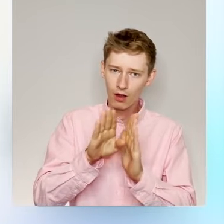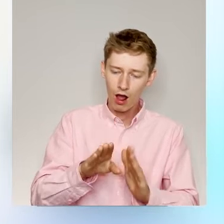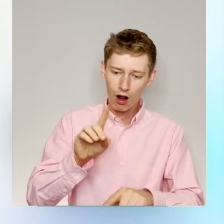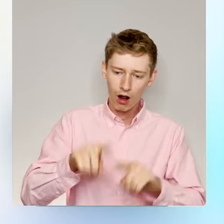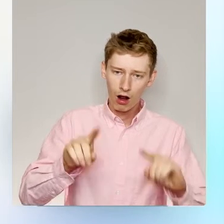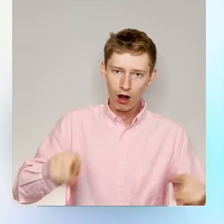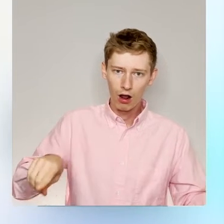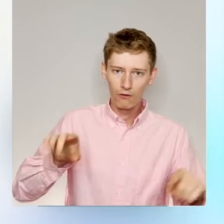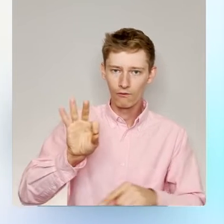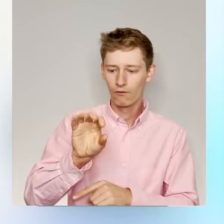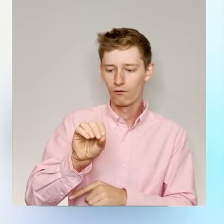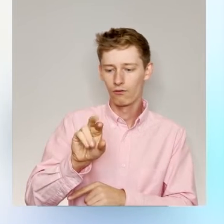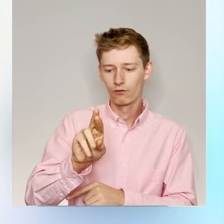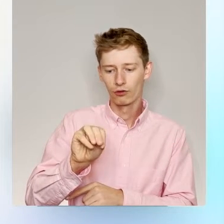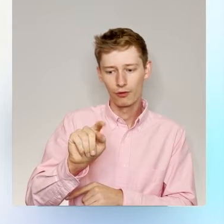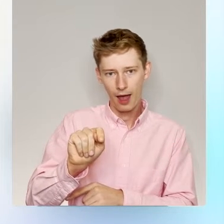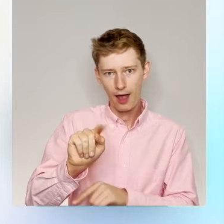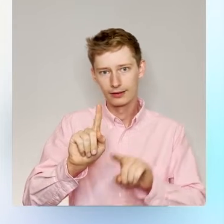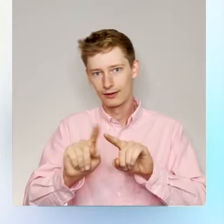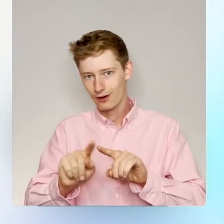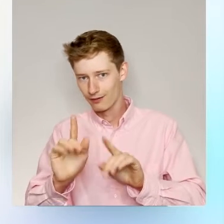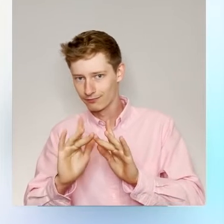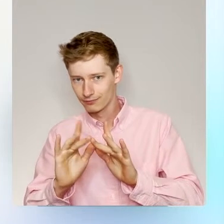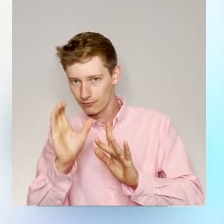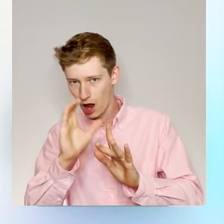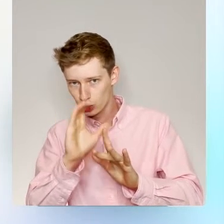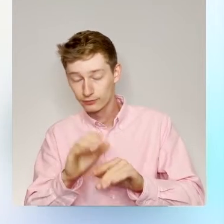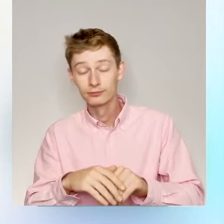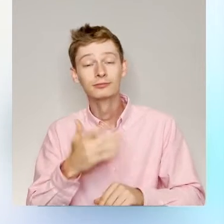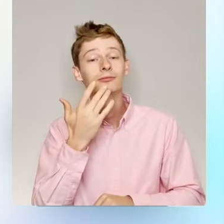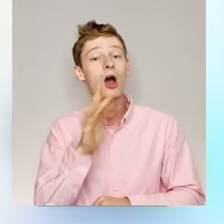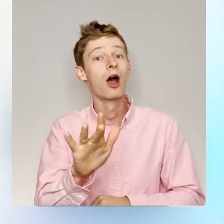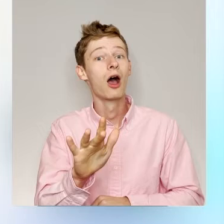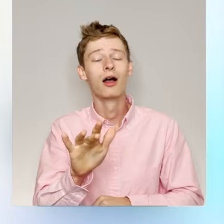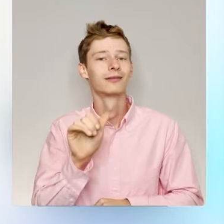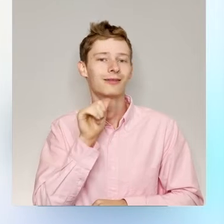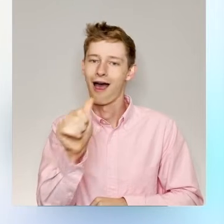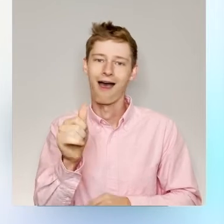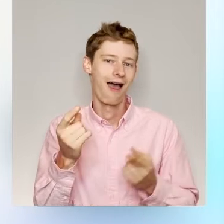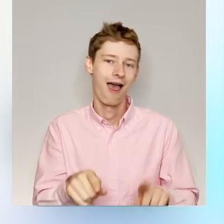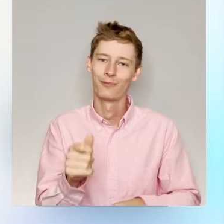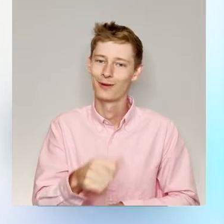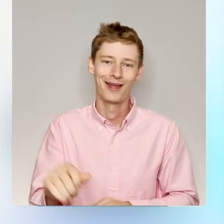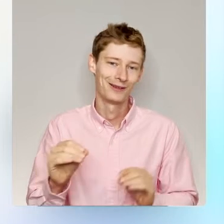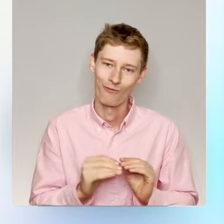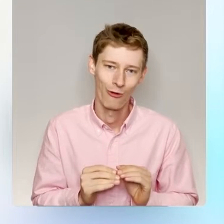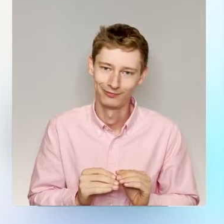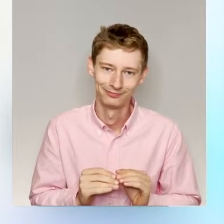We created a command line based pipeline for that in Project Flowerbed, to automatically compress and process our audio,